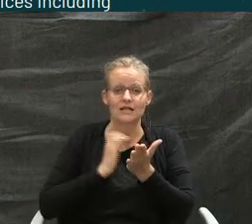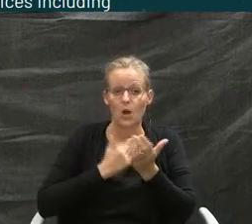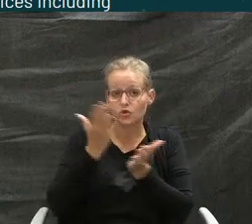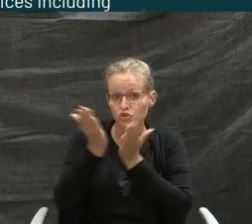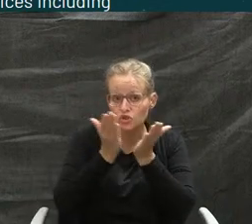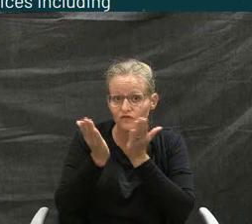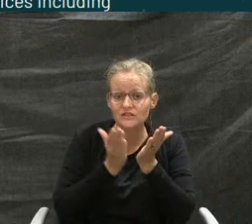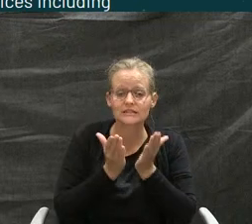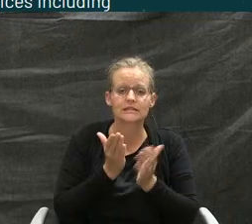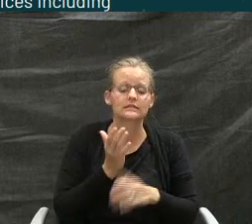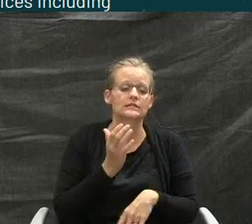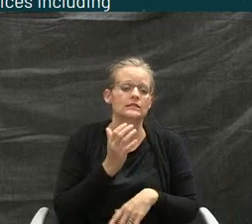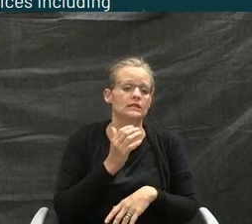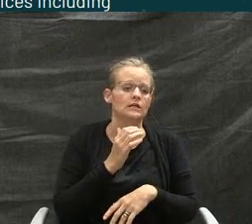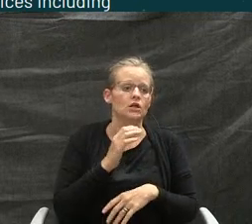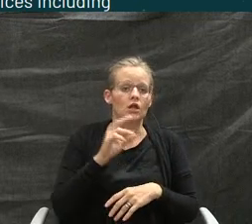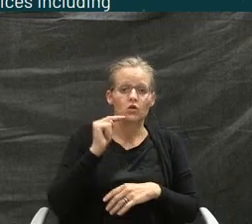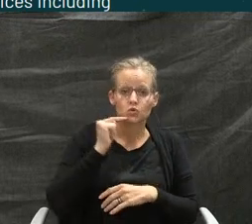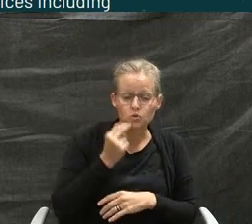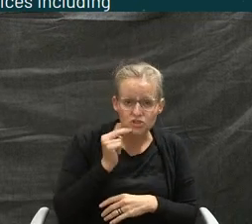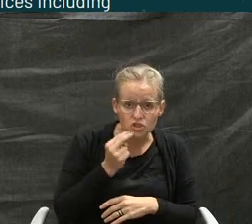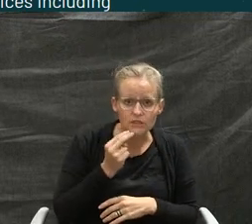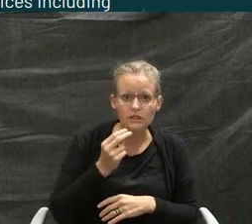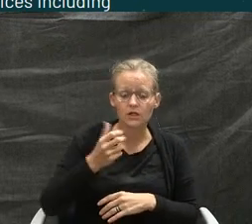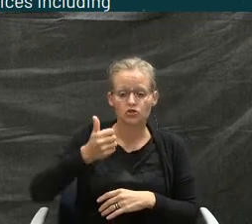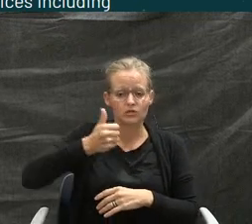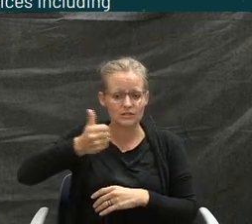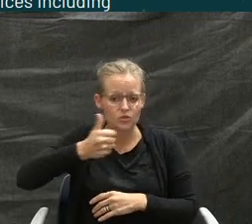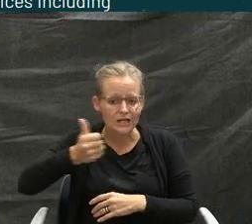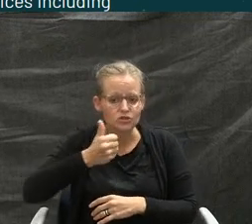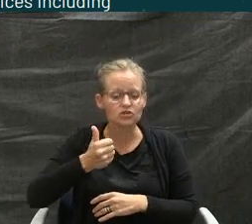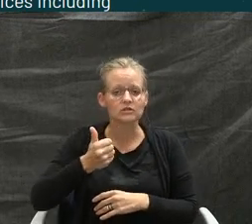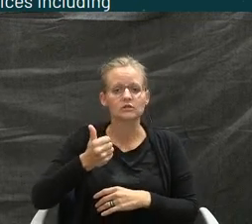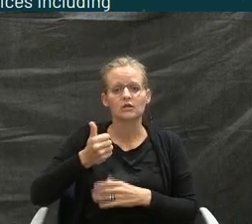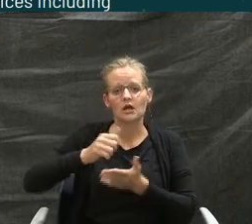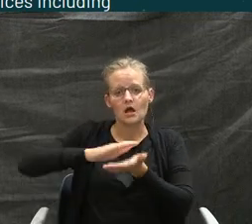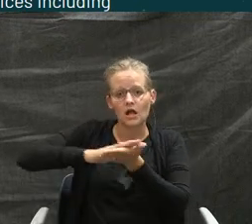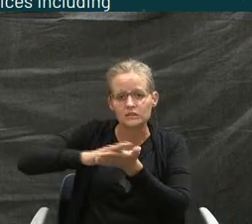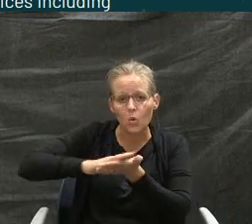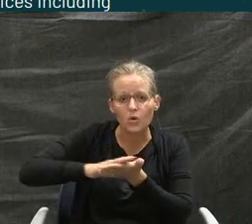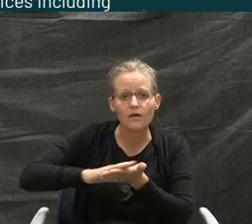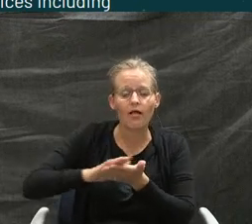education, custodial services, transportation, all of those things we considered when designing our plan.